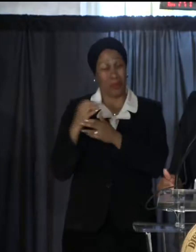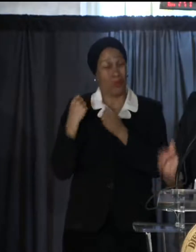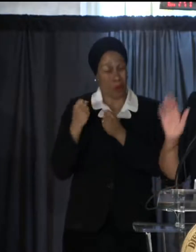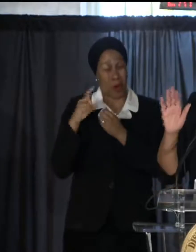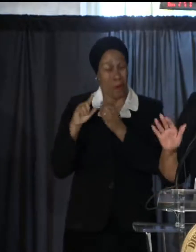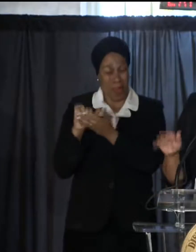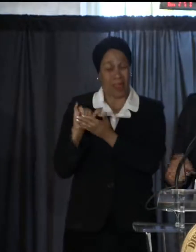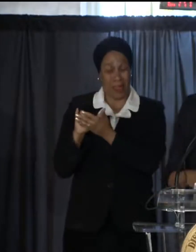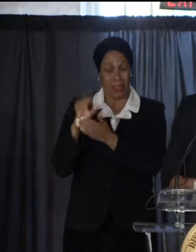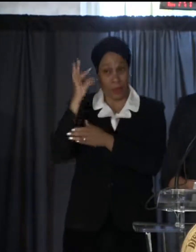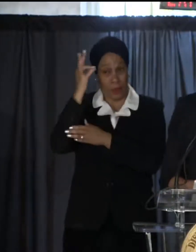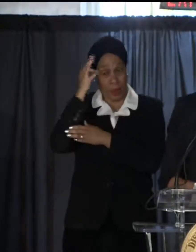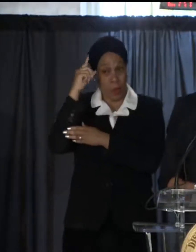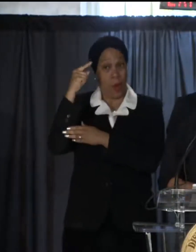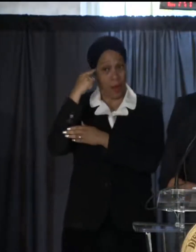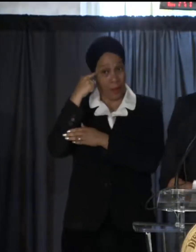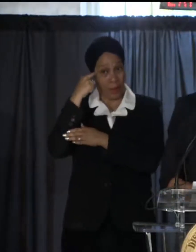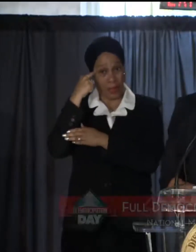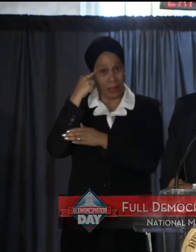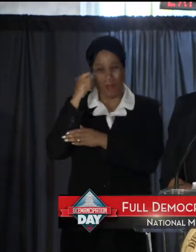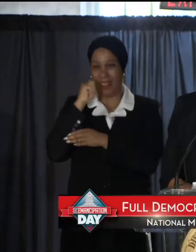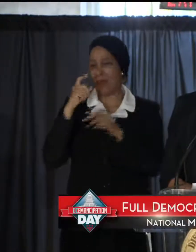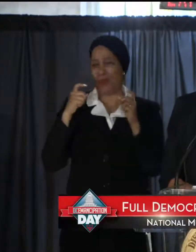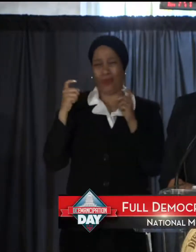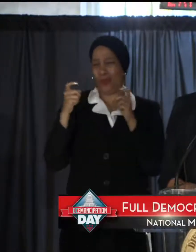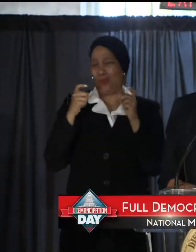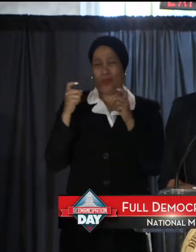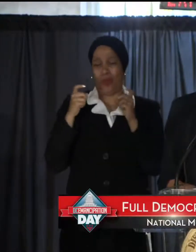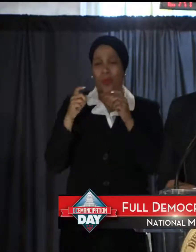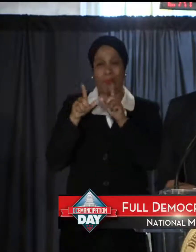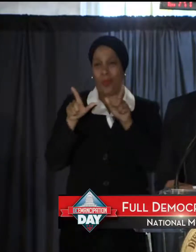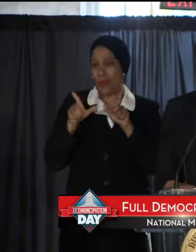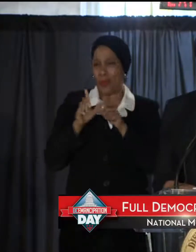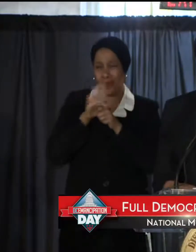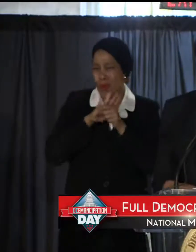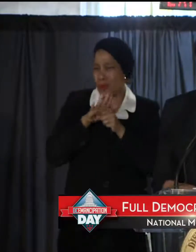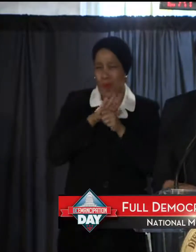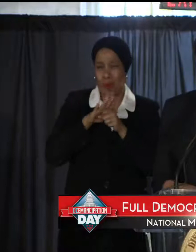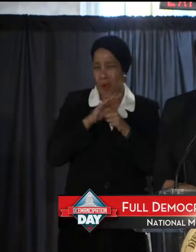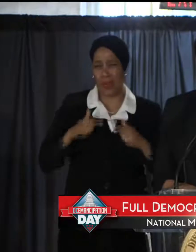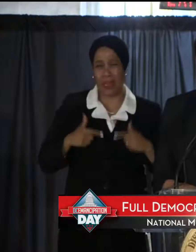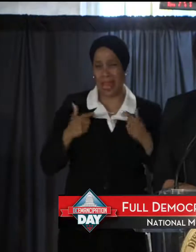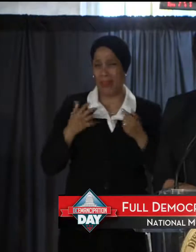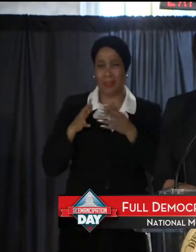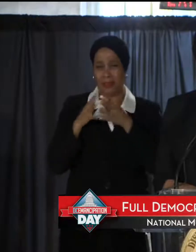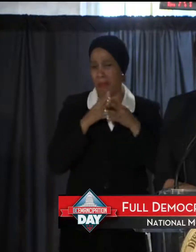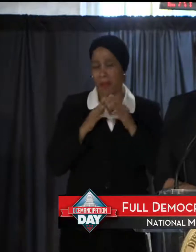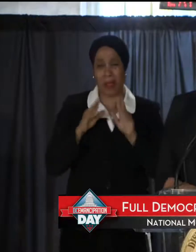THAT THE FEDERAL GOVERNMENT SHOULDN'T BE RUNNING THE LOCAL LIVES OF AMERICAN CITIZENS, AND SO WE'RE GOING TO HOLD THEM TO